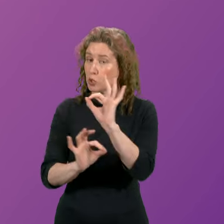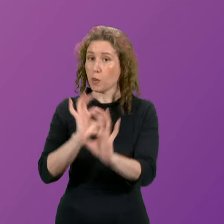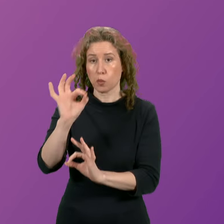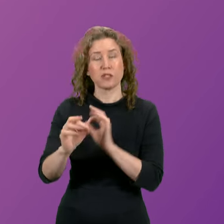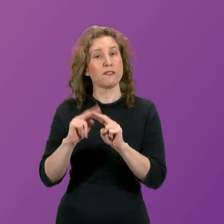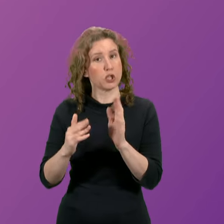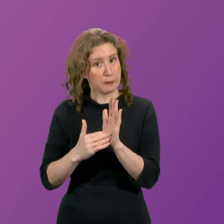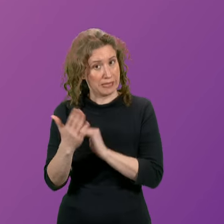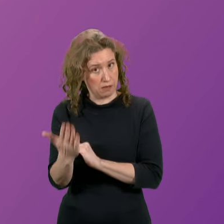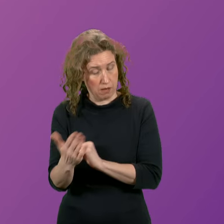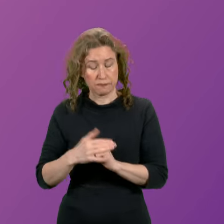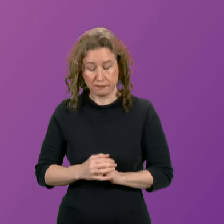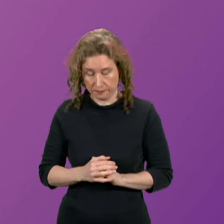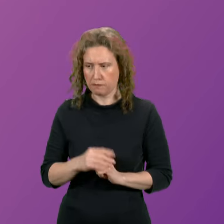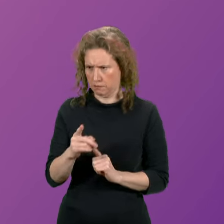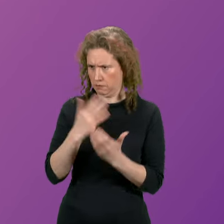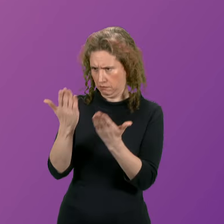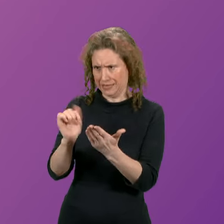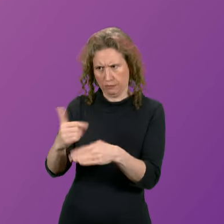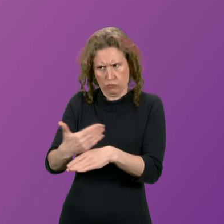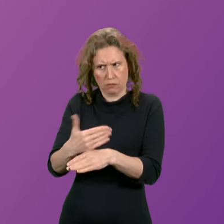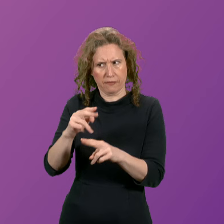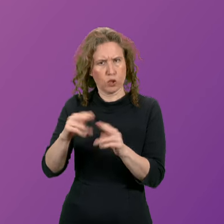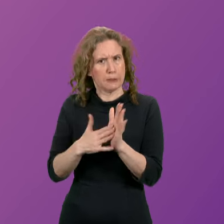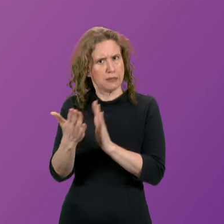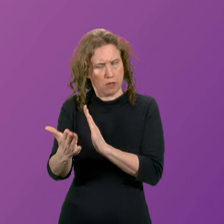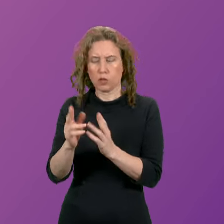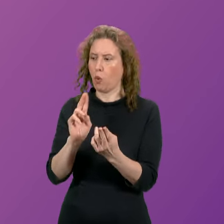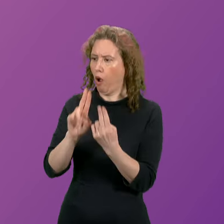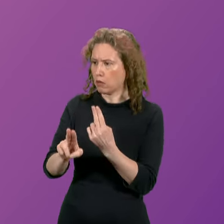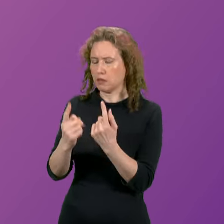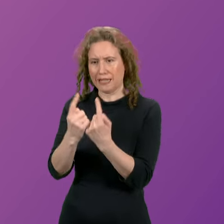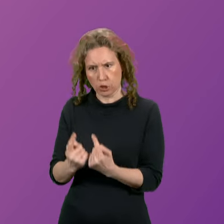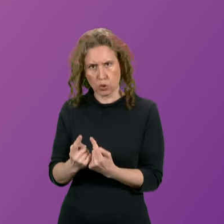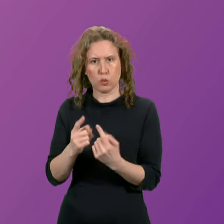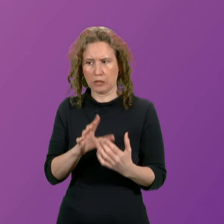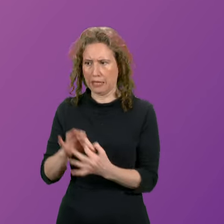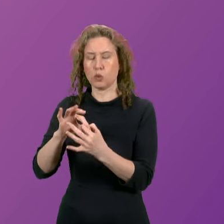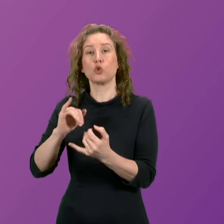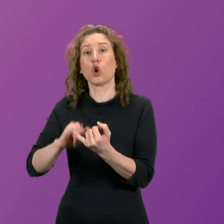his capacity as First Minister and to address matters for which the Scottish Government has